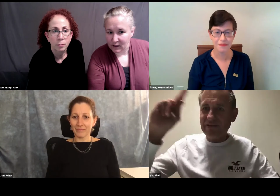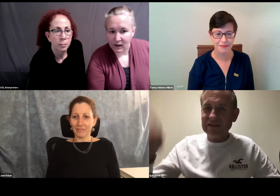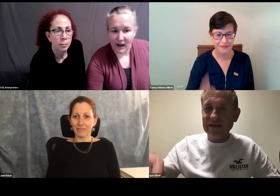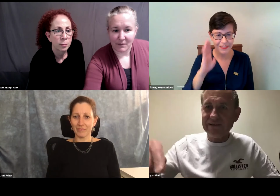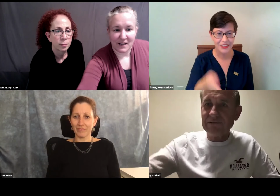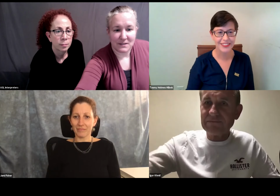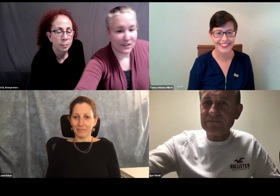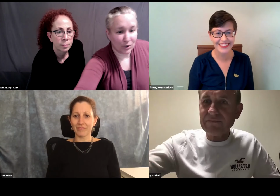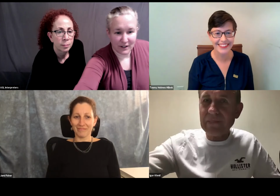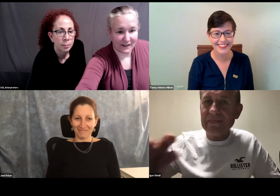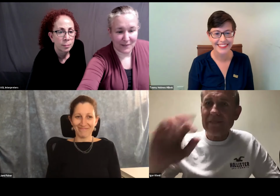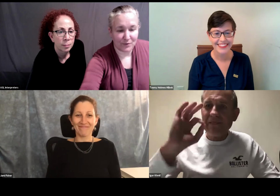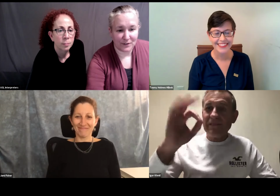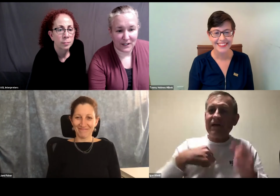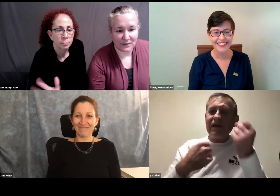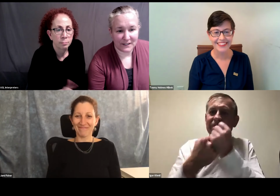hi my name is Igor and i'm from Philadelphia.